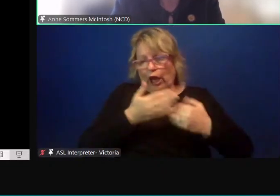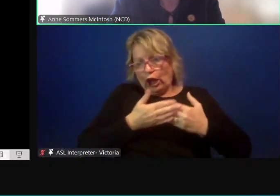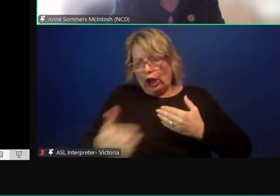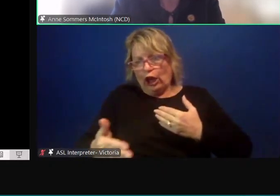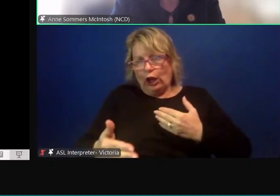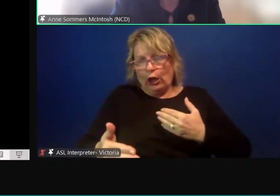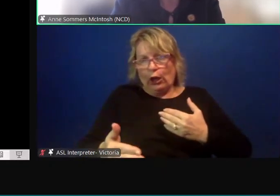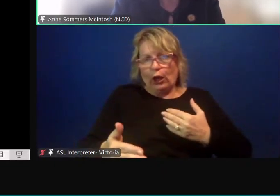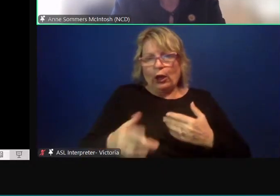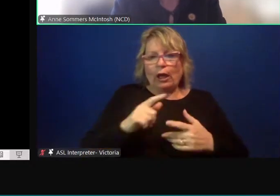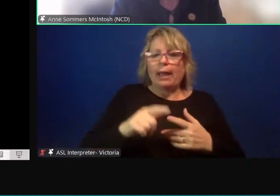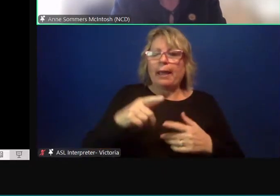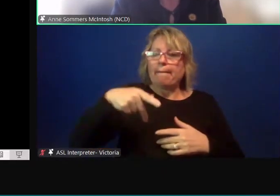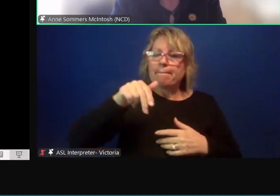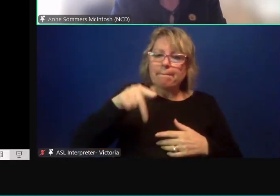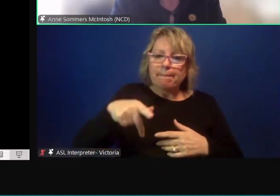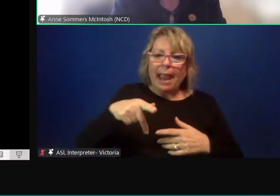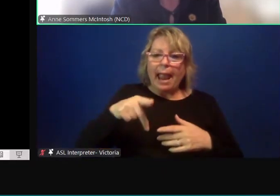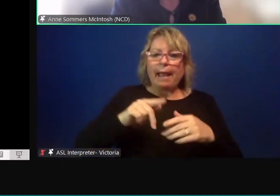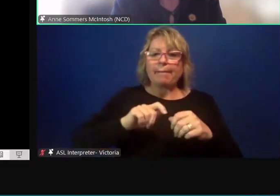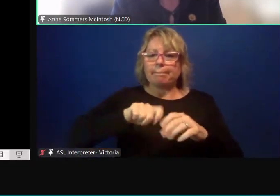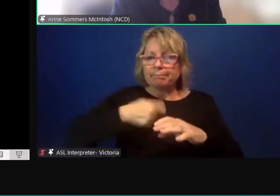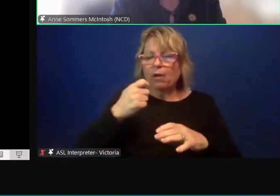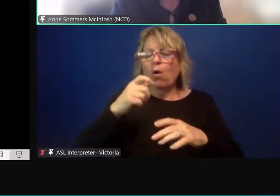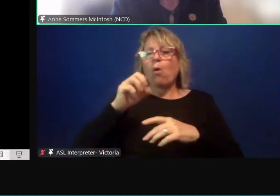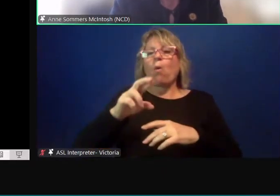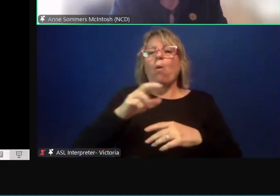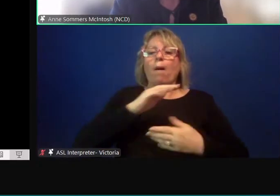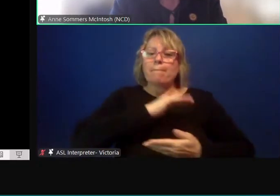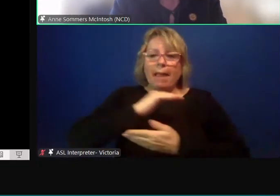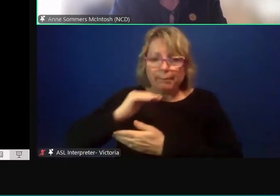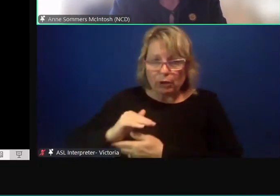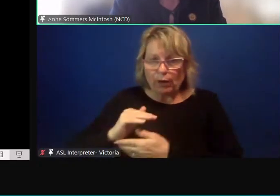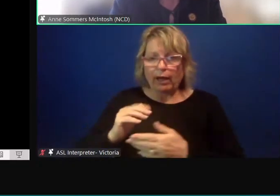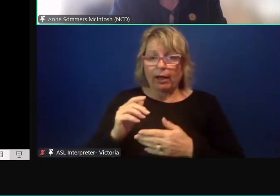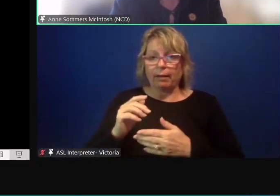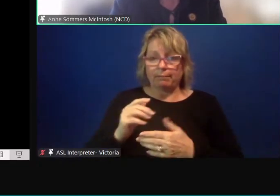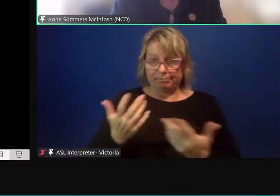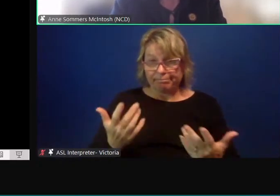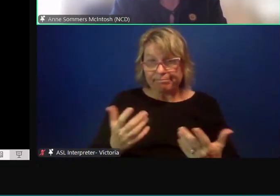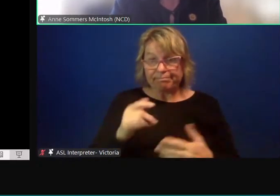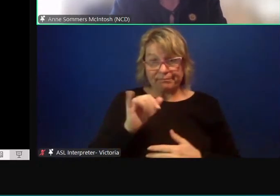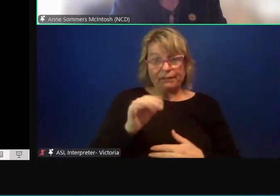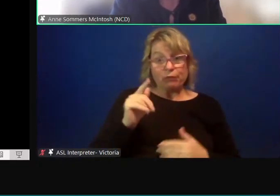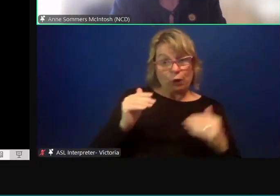or a mammogram than those without disabilities. And if you're an adult who is deaf or hard of